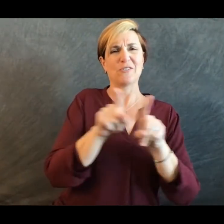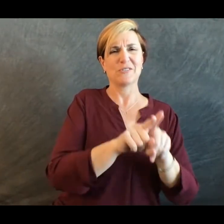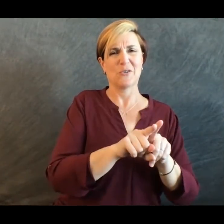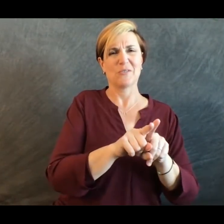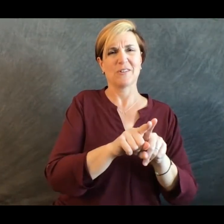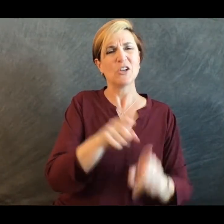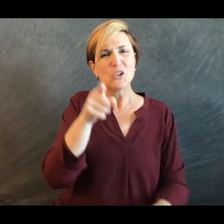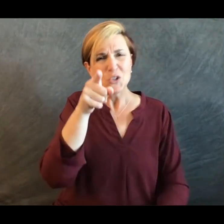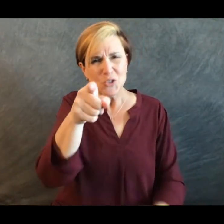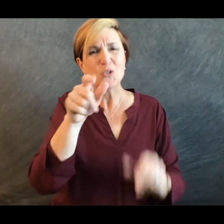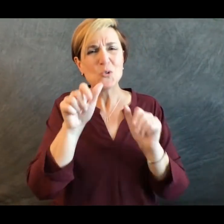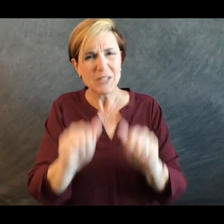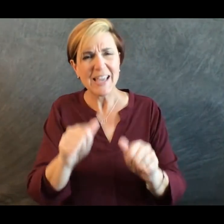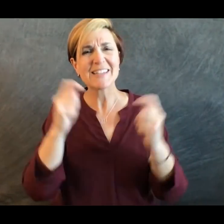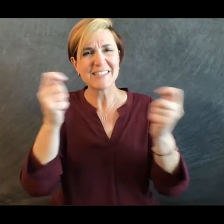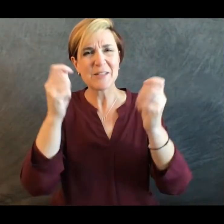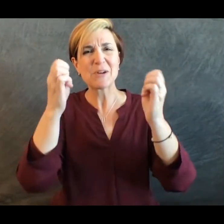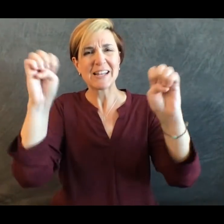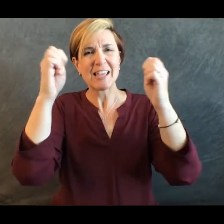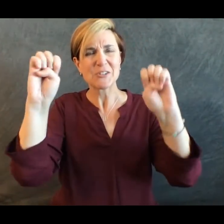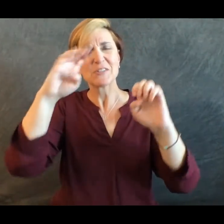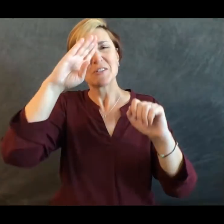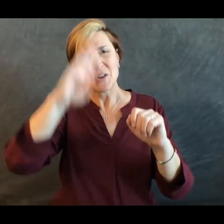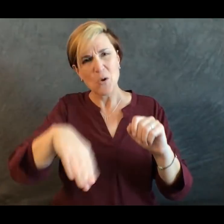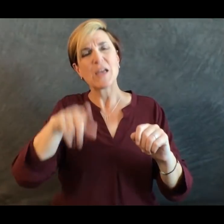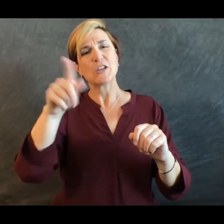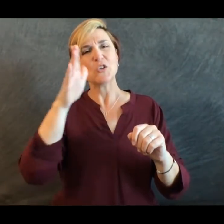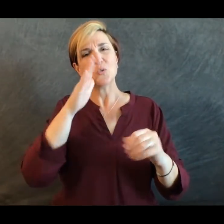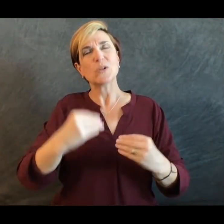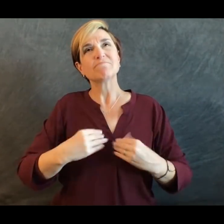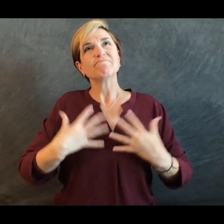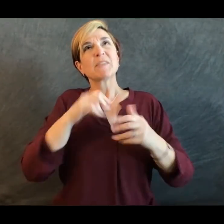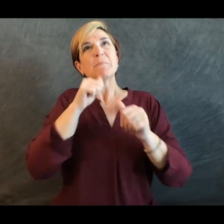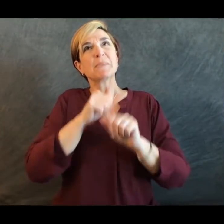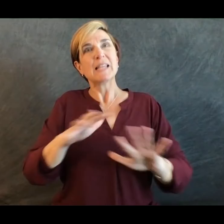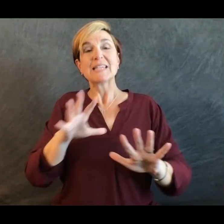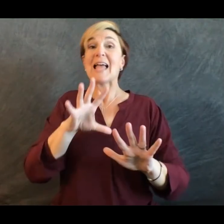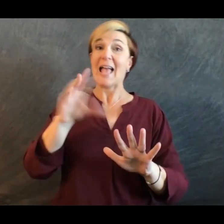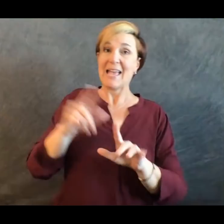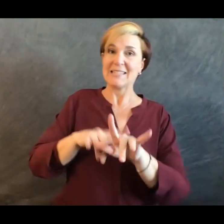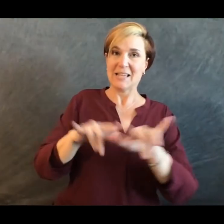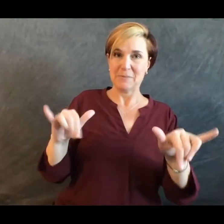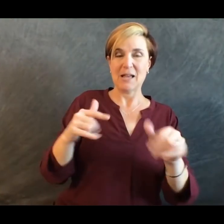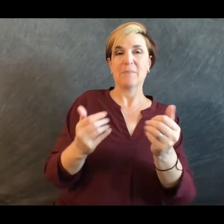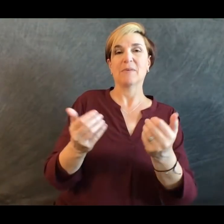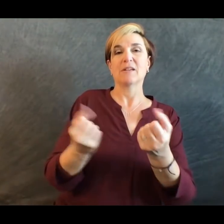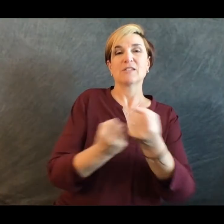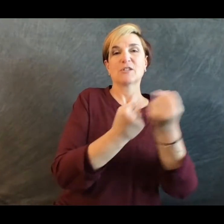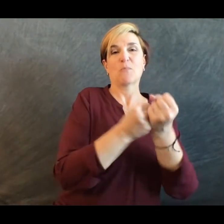you'll be blessed in so doing and you'll be serving the nation Thank You mr. president